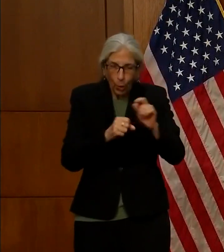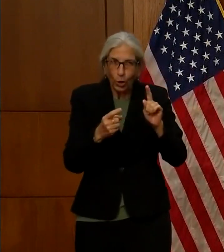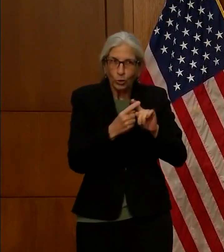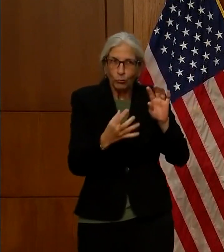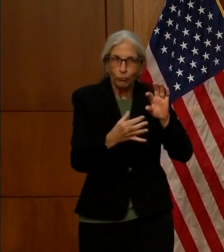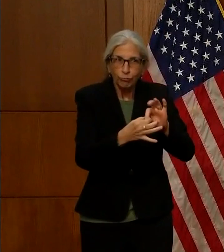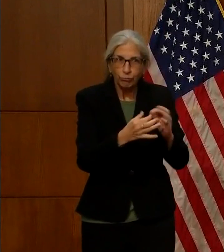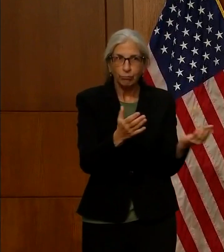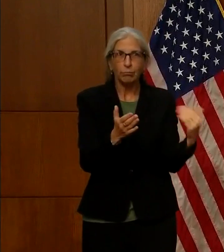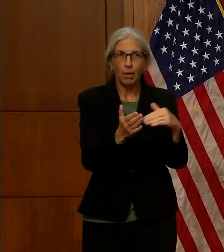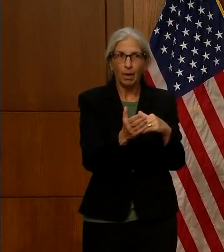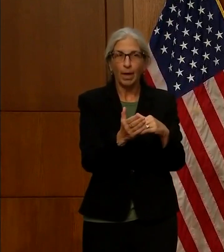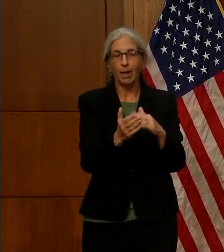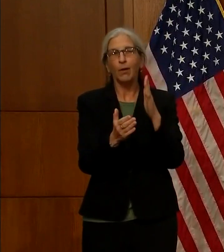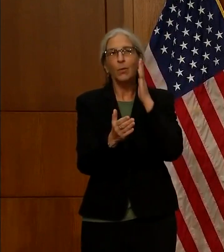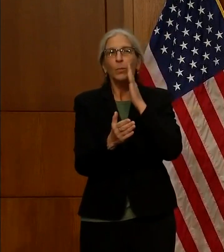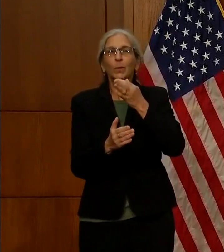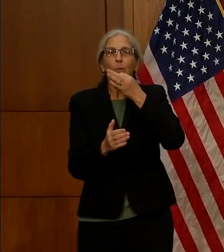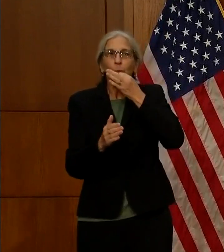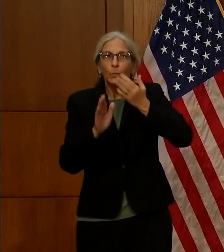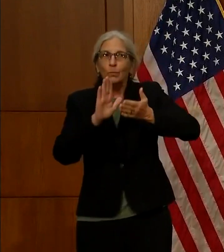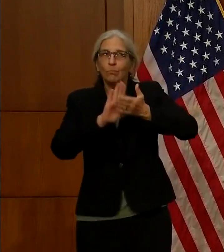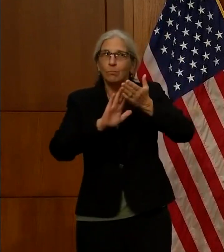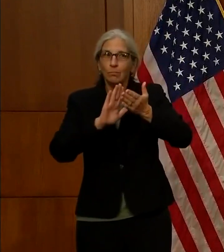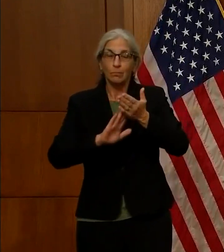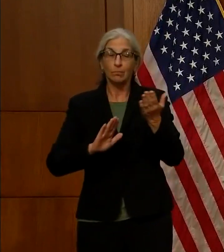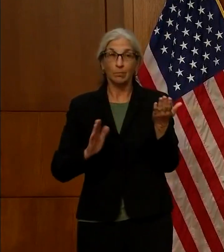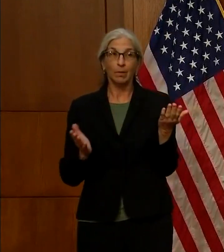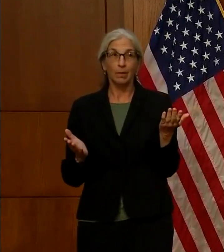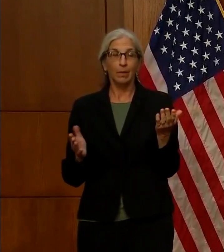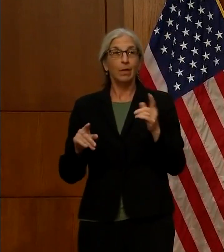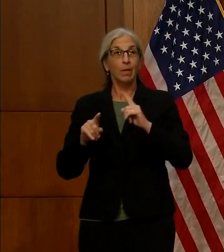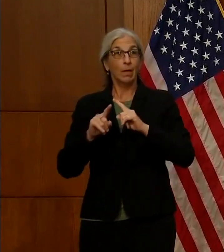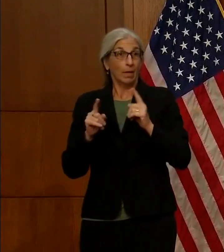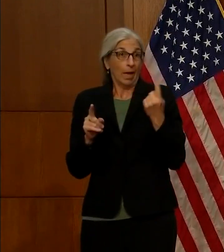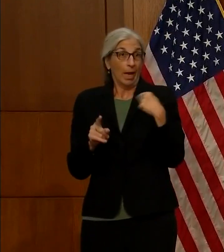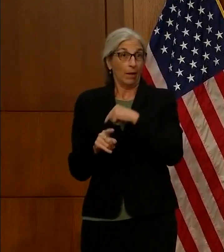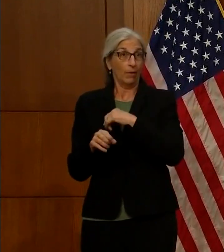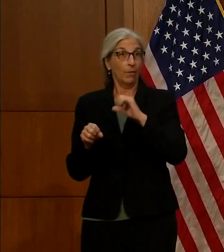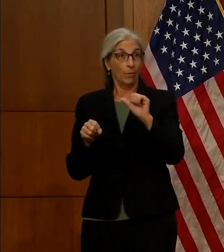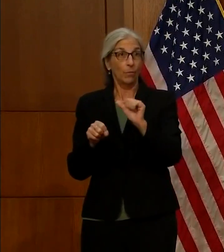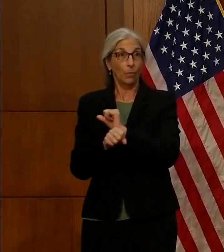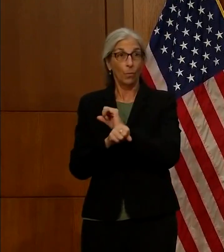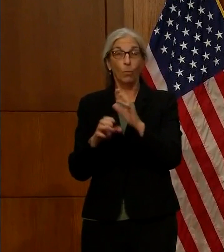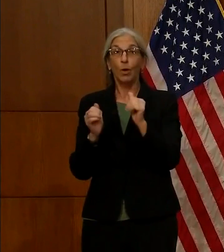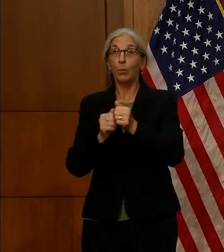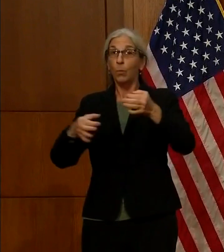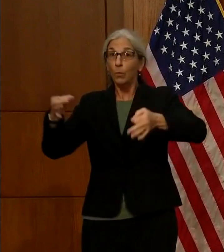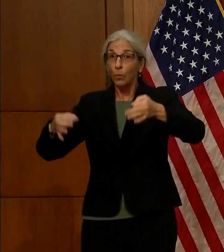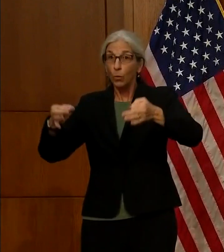IT'S BEING WORKED ON. AS WE SPEAK AND WE'RE GONNA. YOU KNOW GET IT GET THINGS UP AND RUNNING AS SOON AS WE CAN AND-